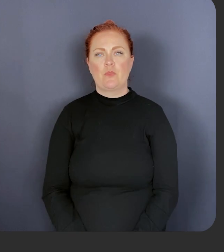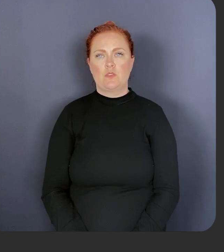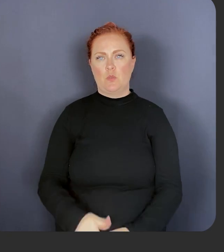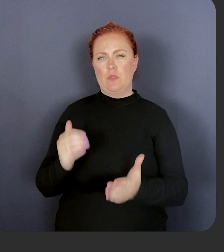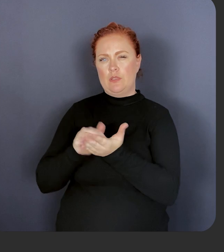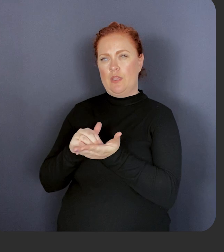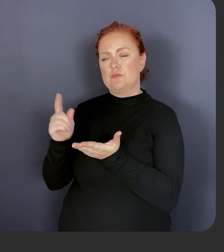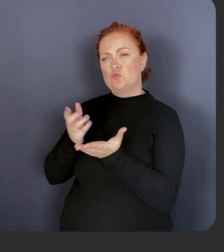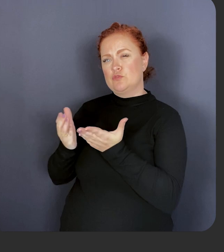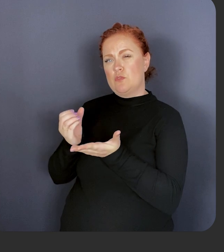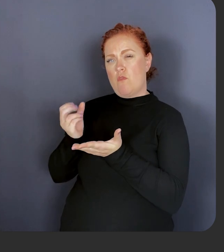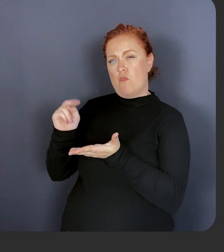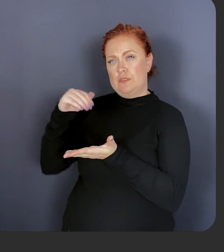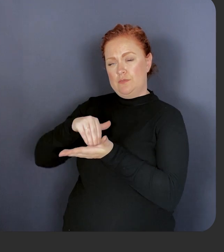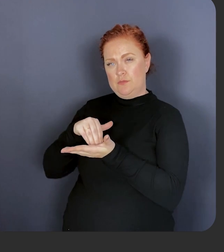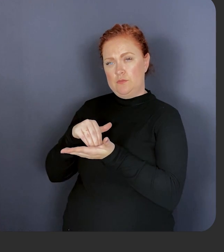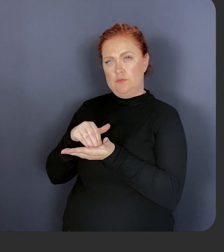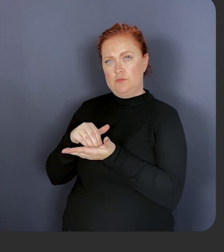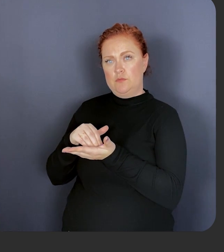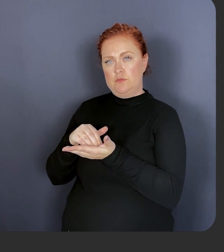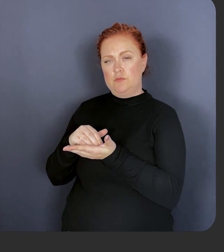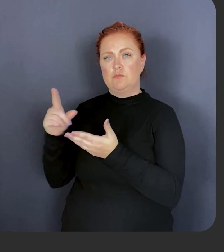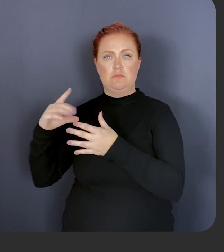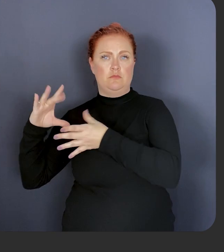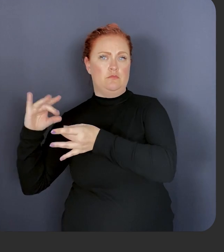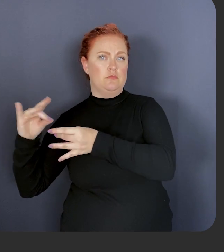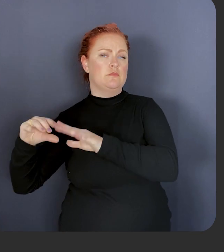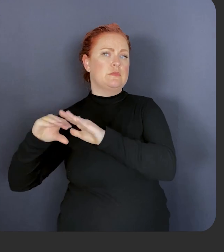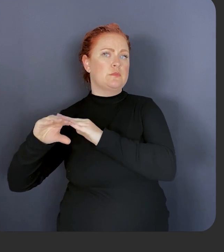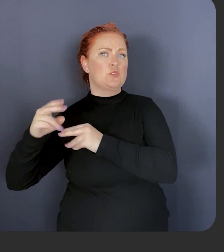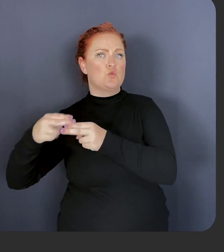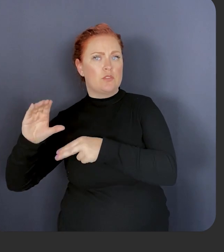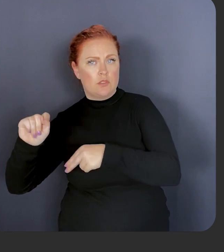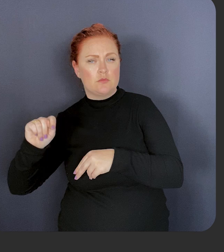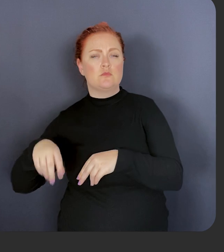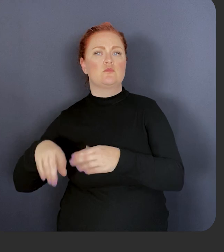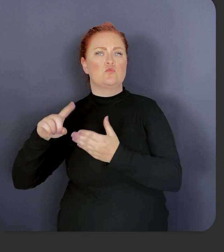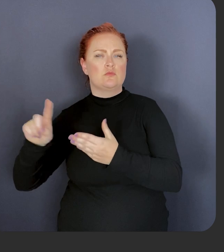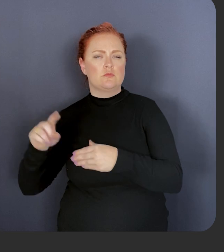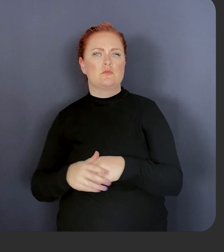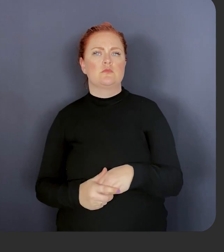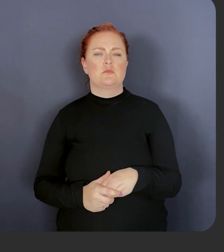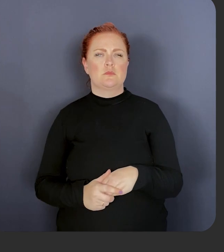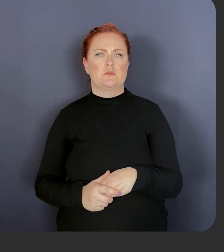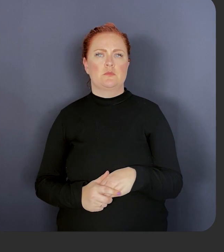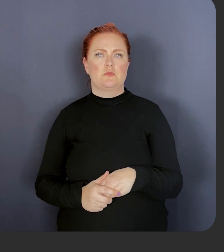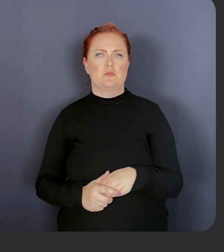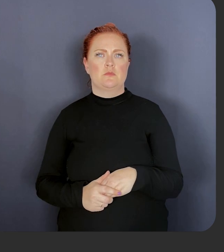So if I turn on my services again-- Accessibility shortcuts-- check.